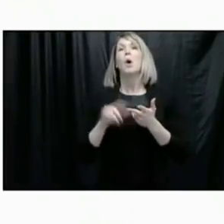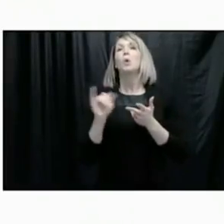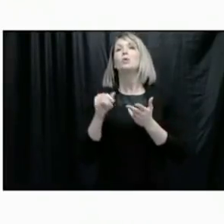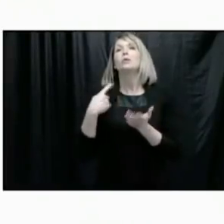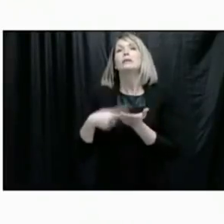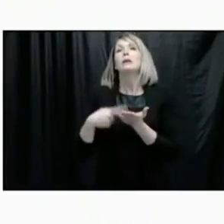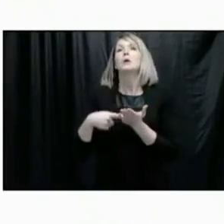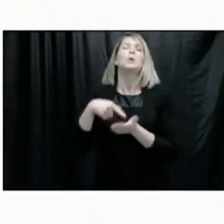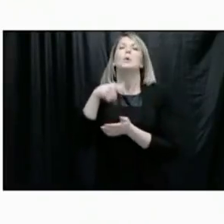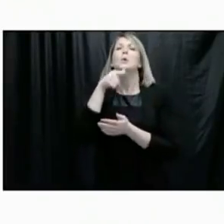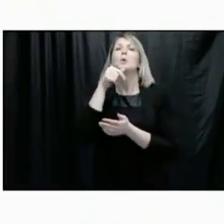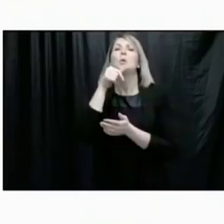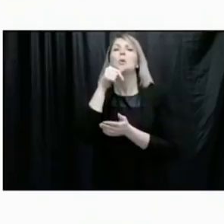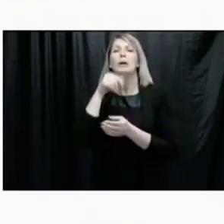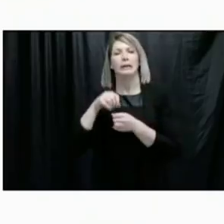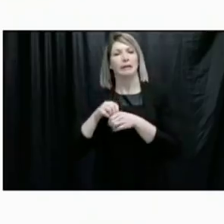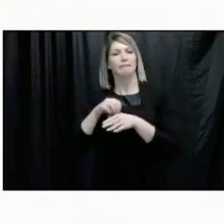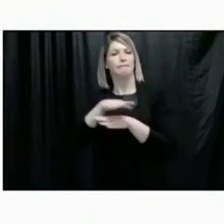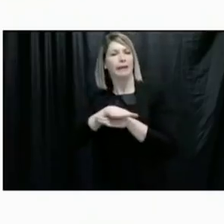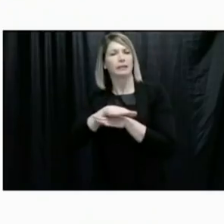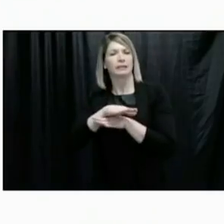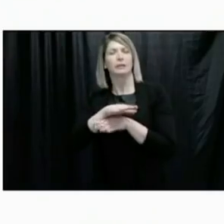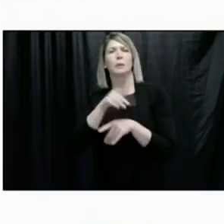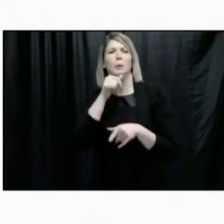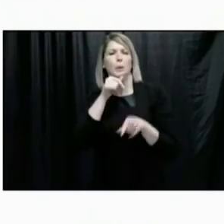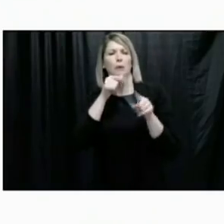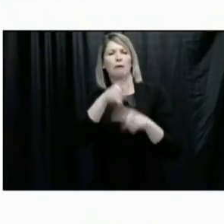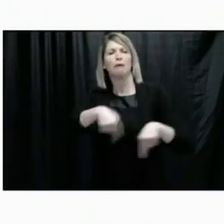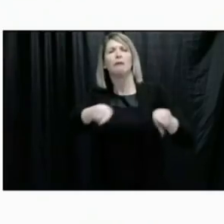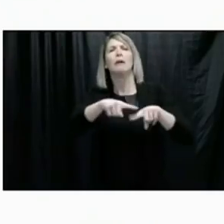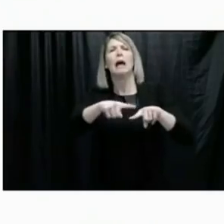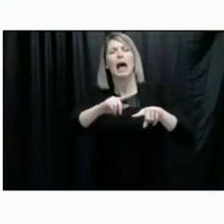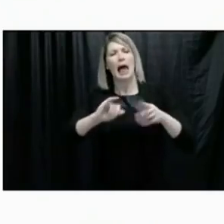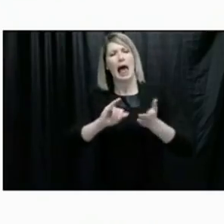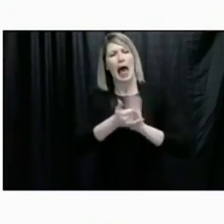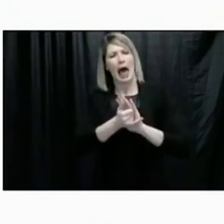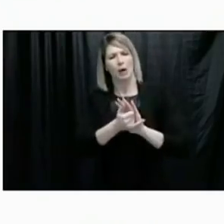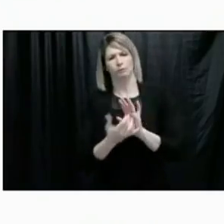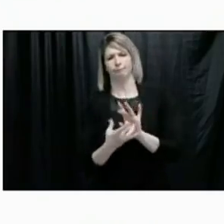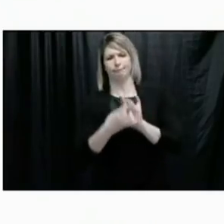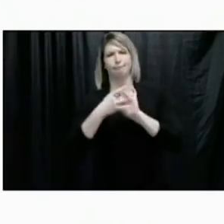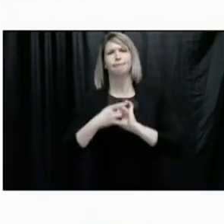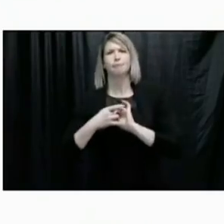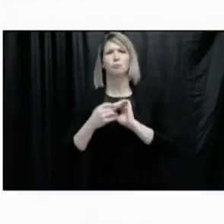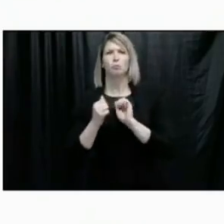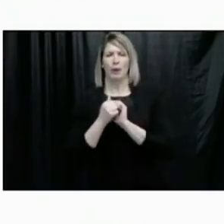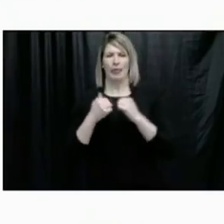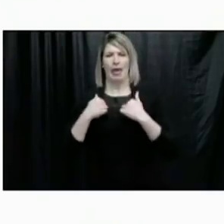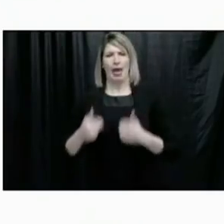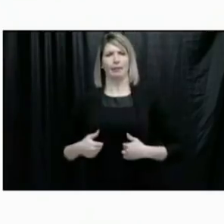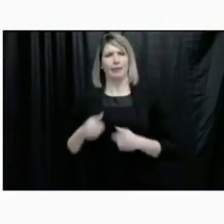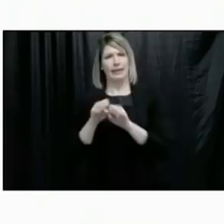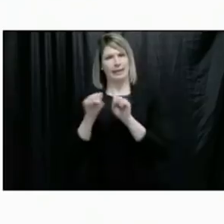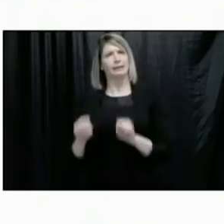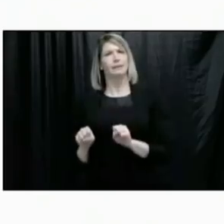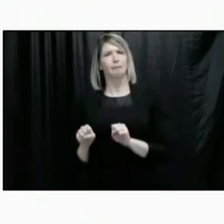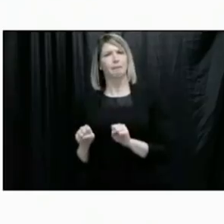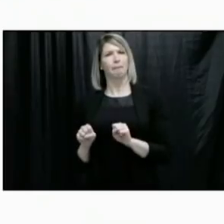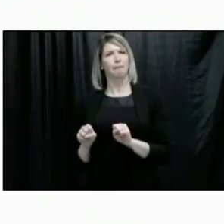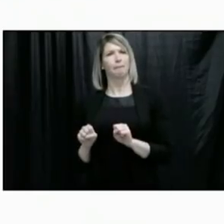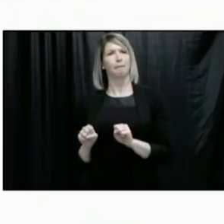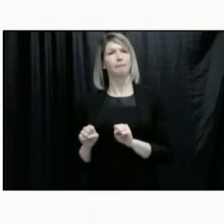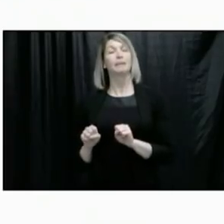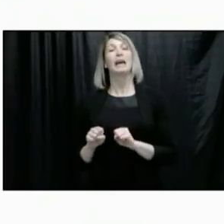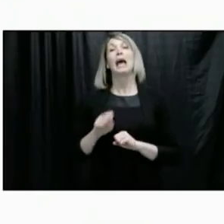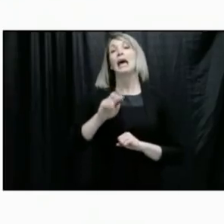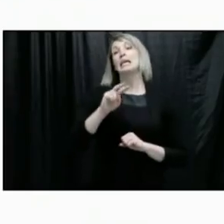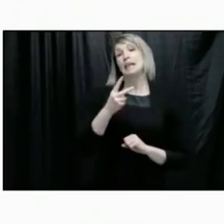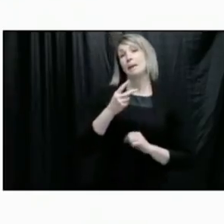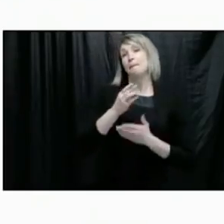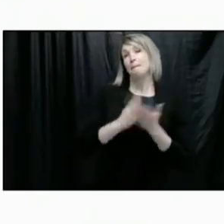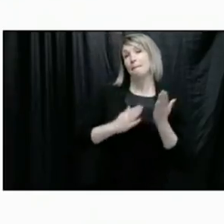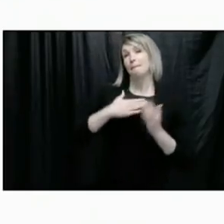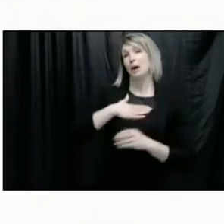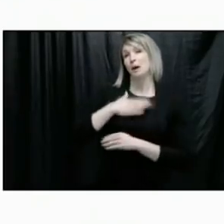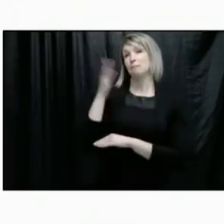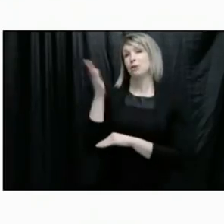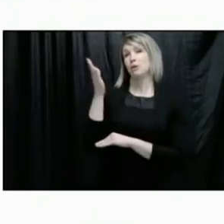HUGE IMPACT AND SUBSEQUENTLY